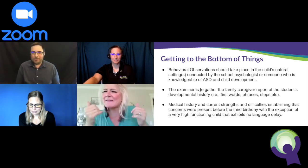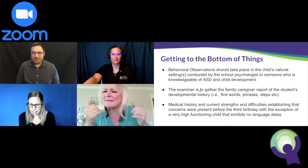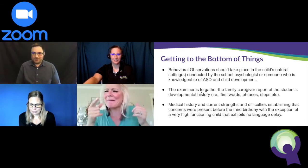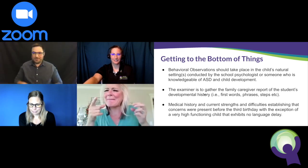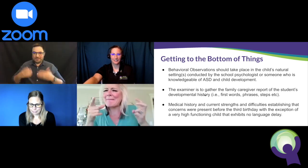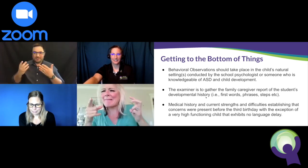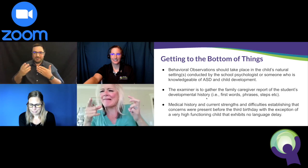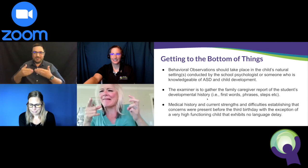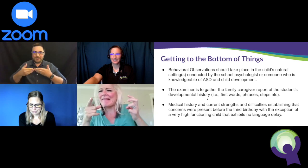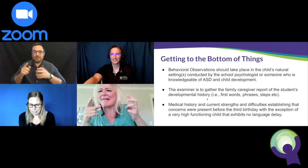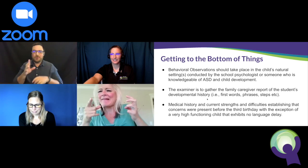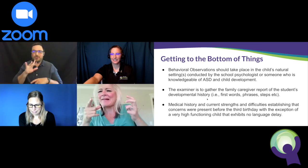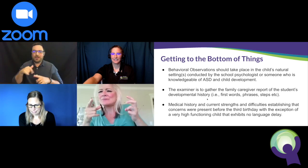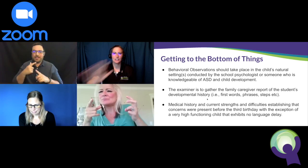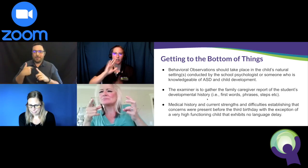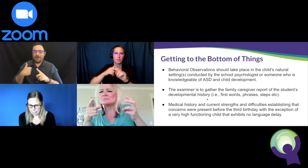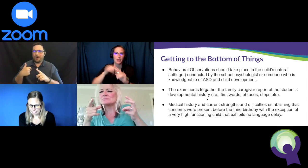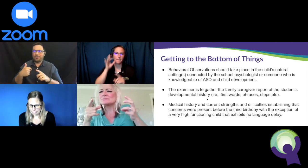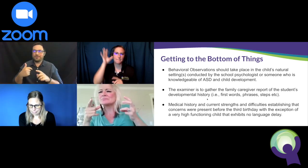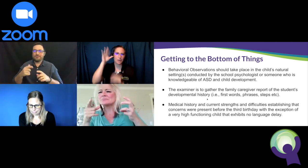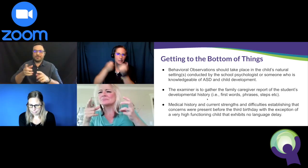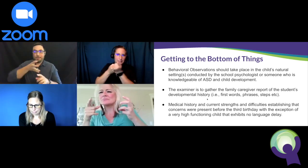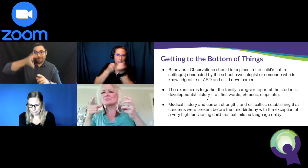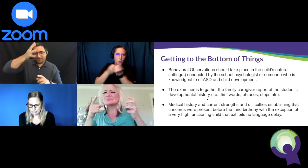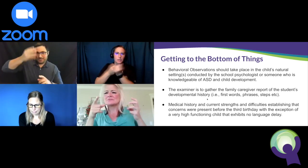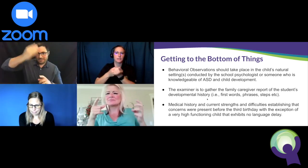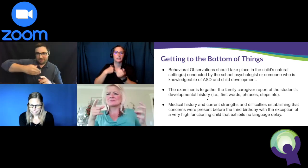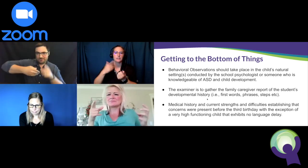I am back. Okay! Where did we get lost?